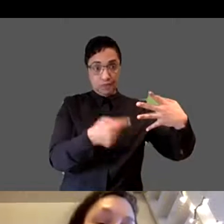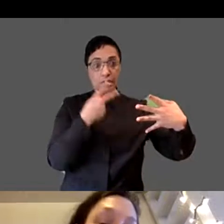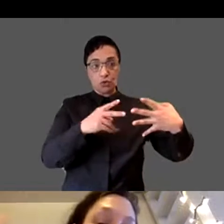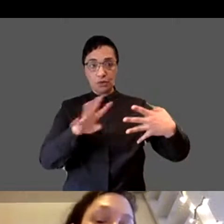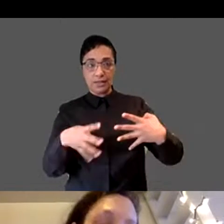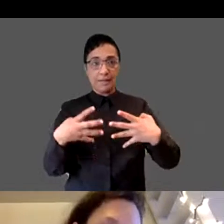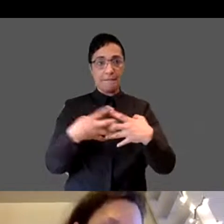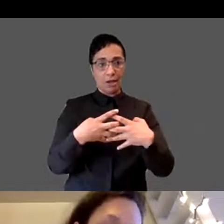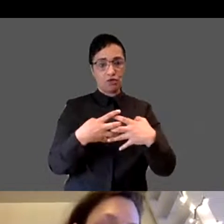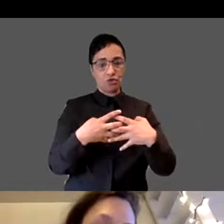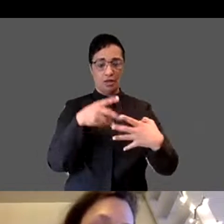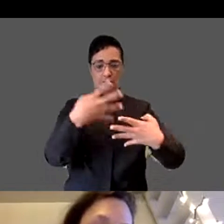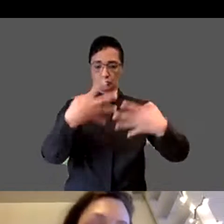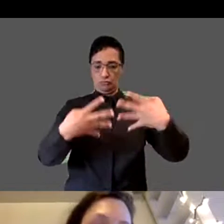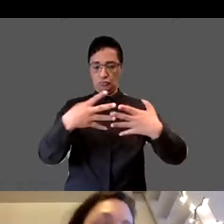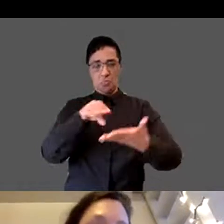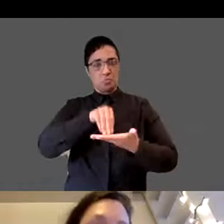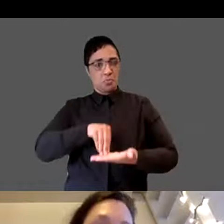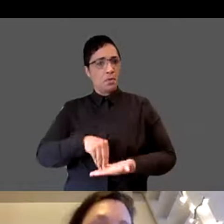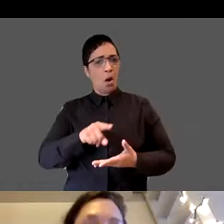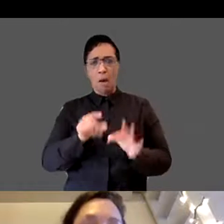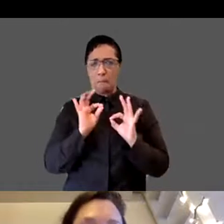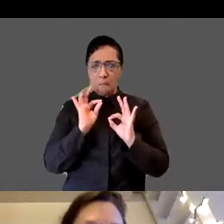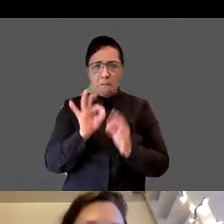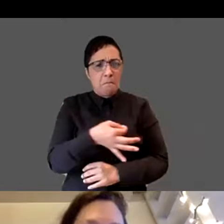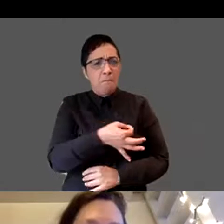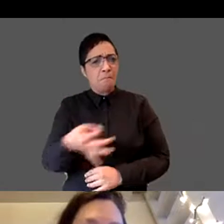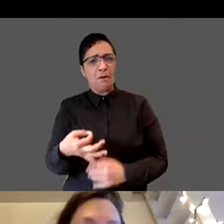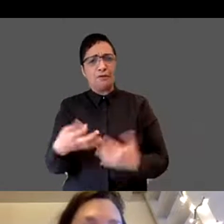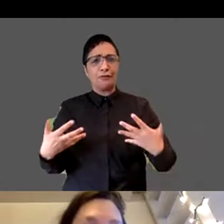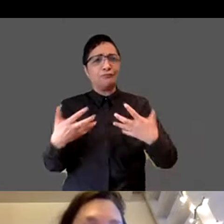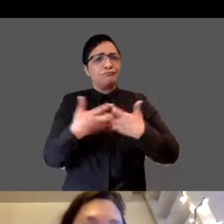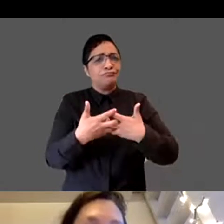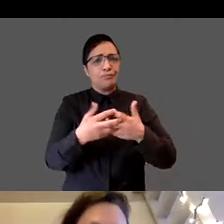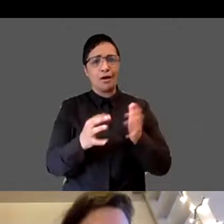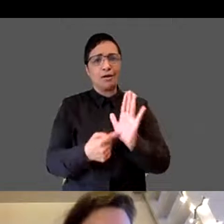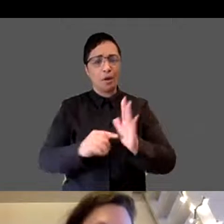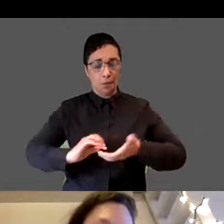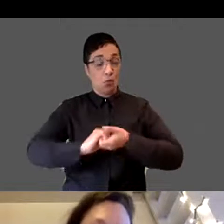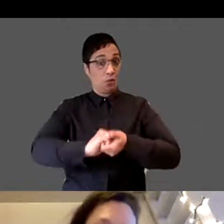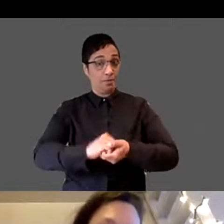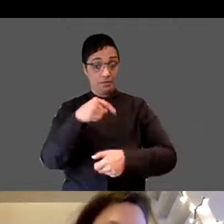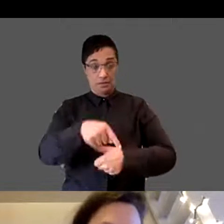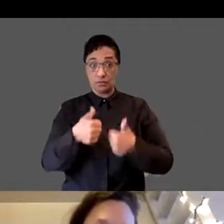created a registry. So, it's a perfect example of this collaboration, and it was so successful, it's now replicated,